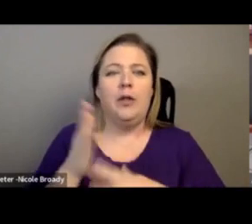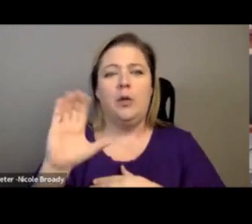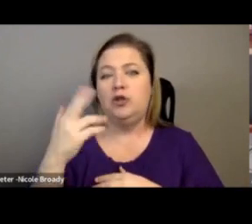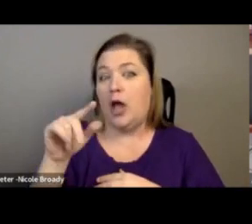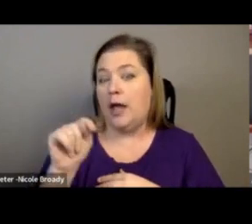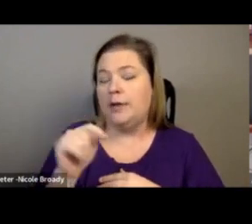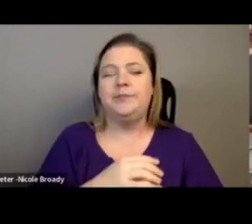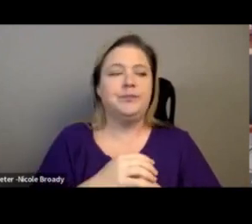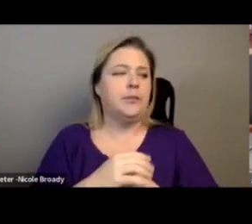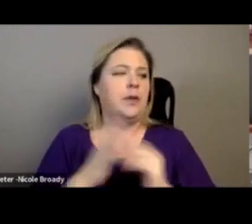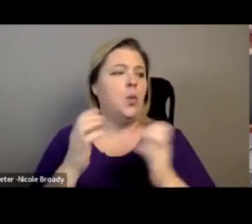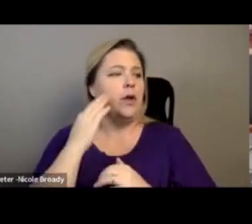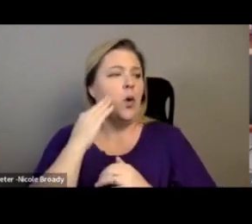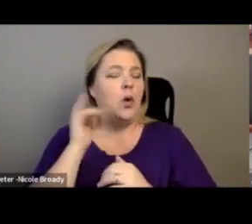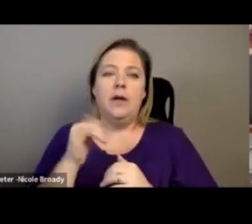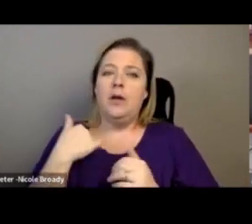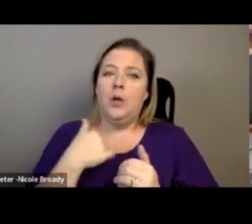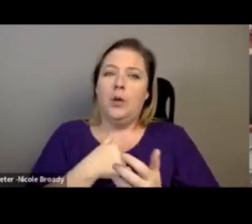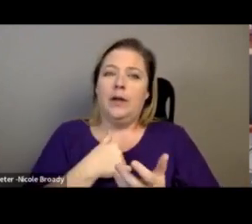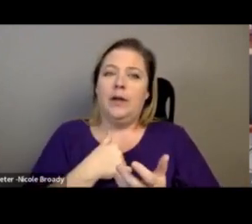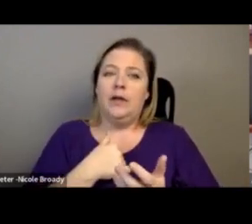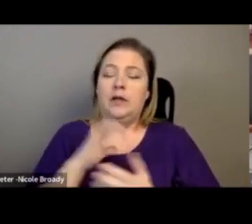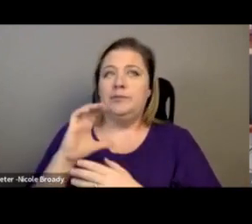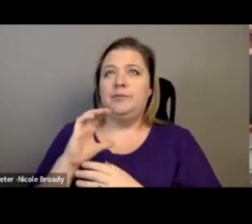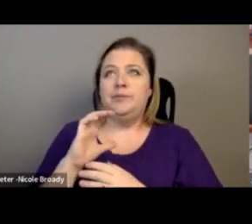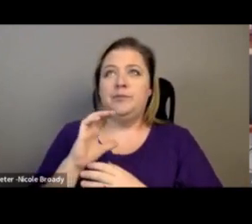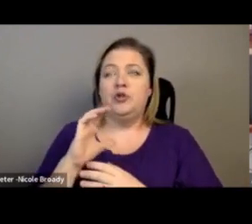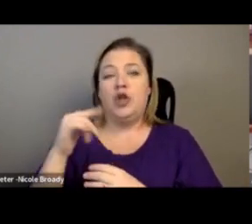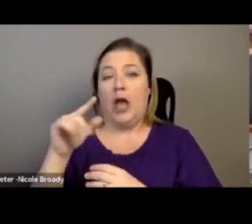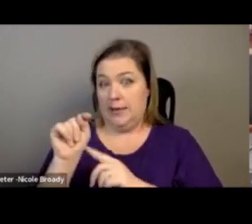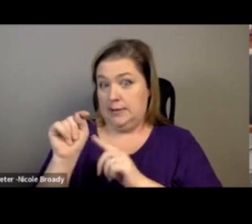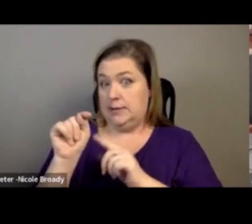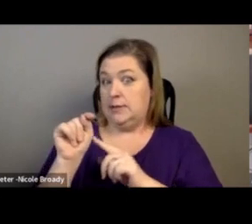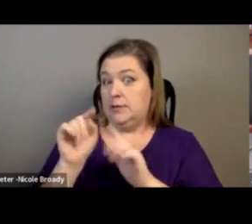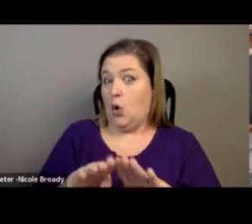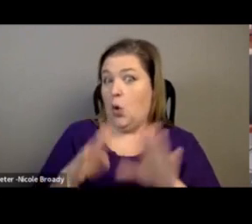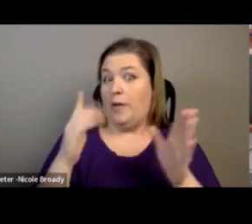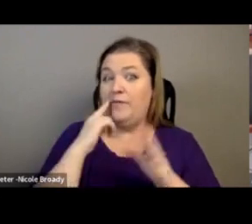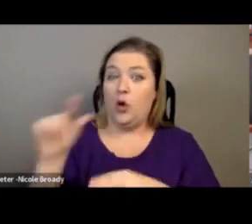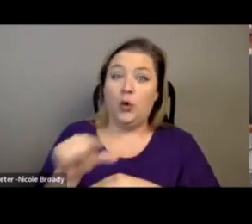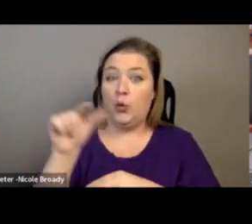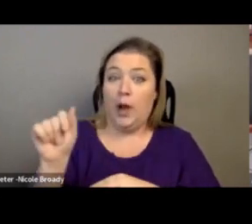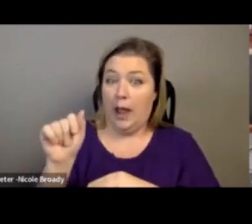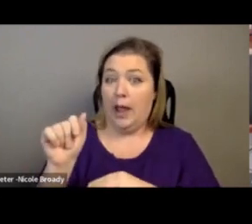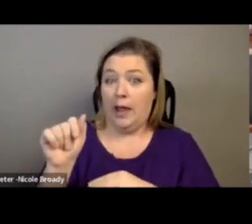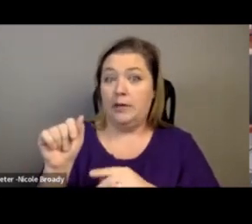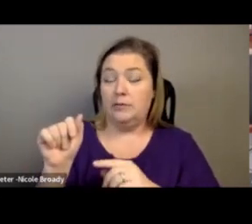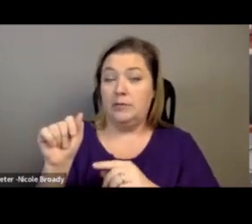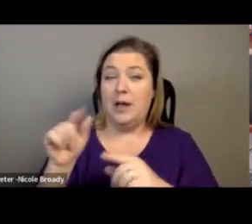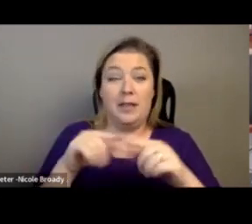just want to note that we also the the chat. The chat feature is open for questions. And toward the end of the webinar,